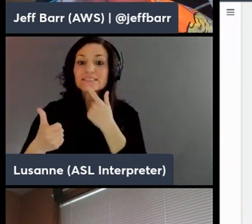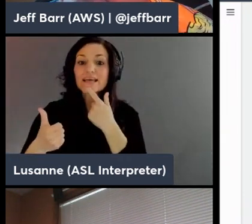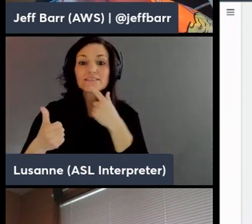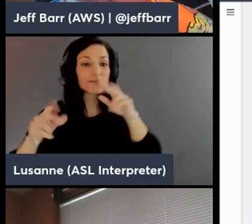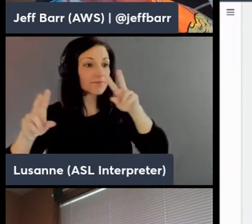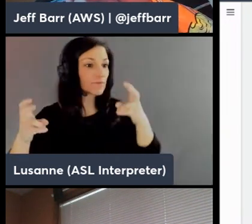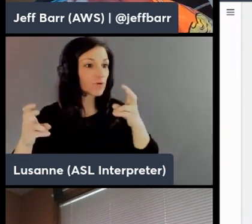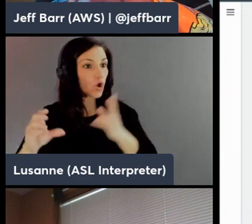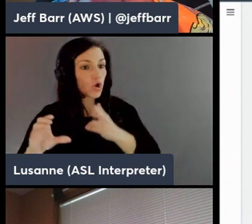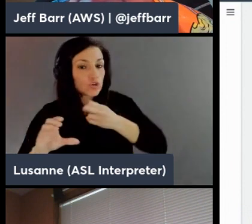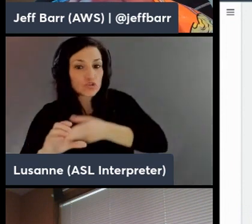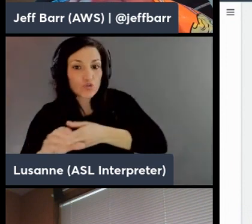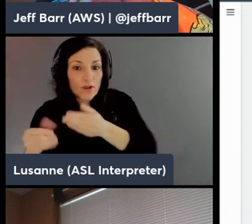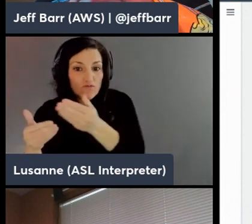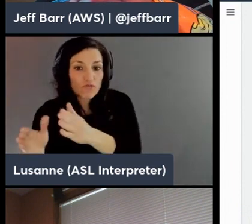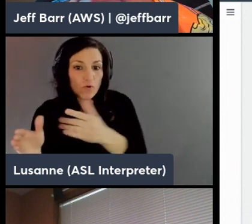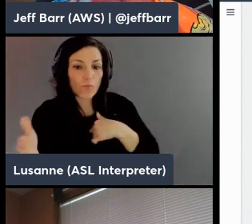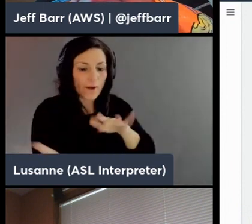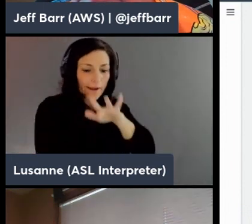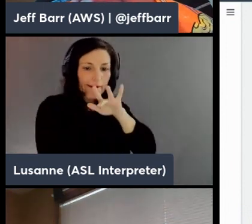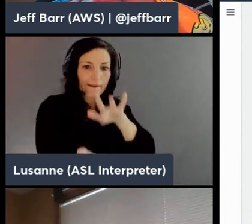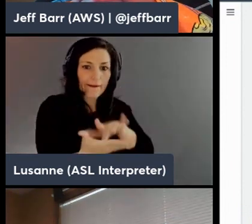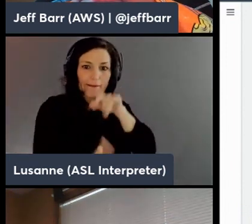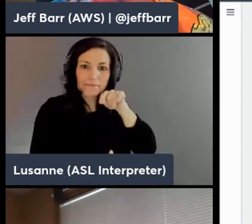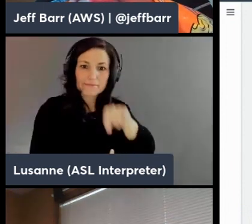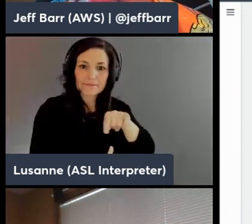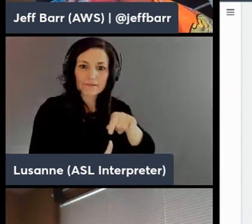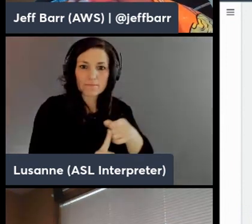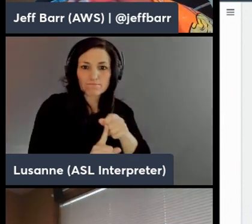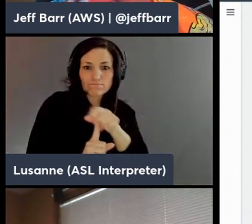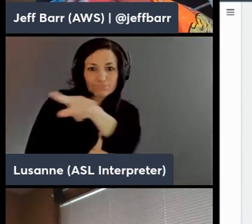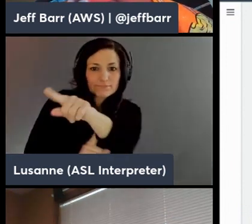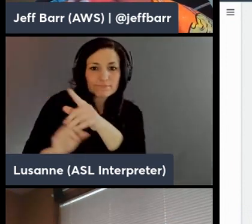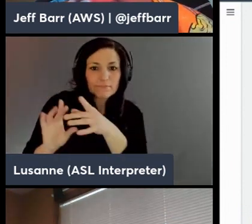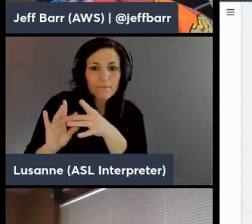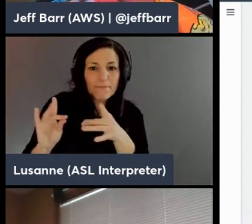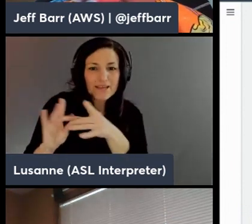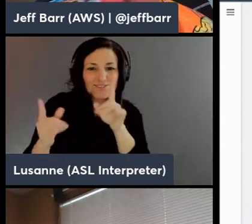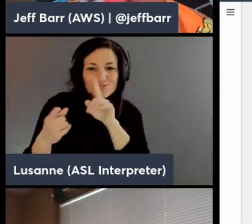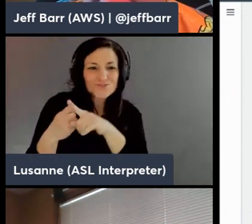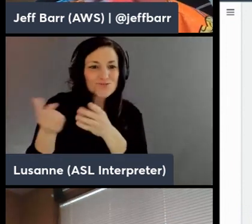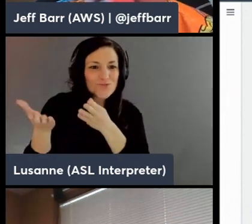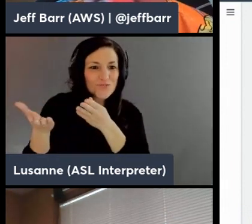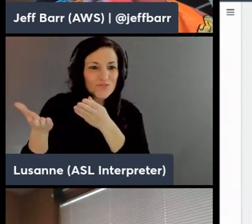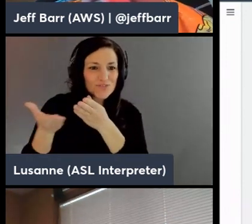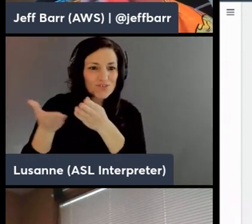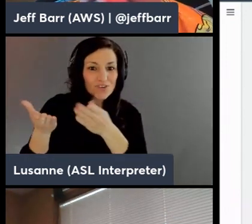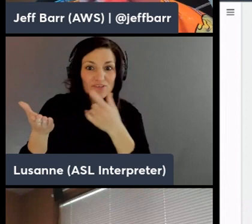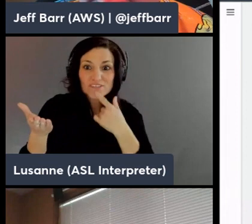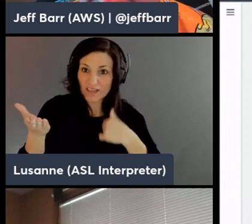When I click that button, that's gonna send a message to the service saying, "I wanna join the room."